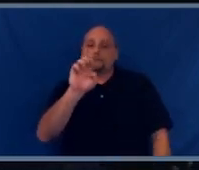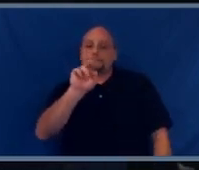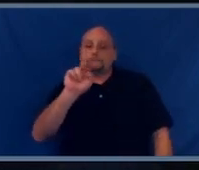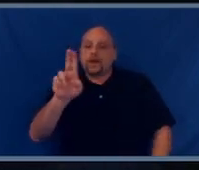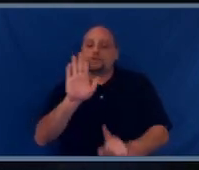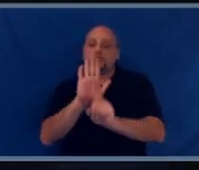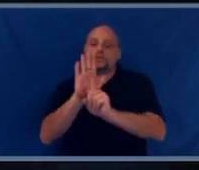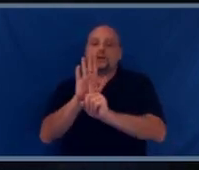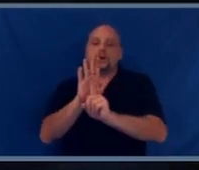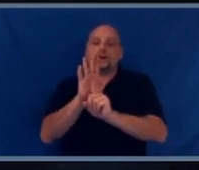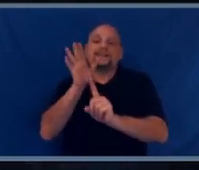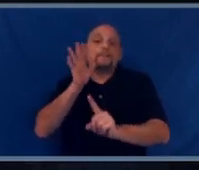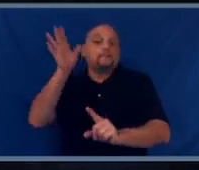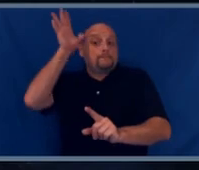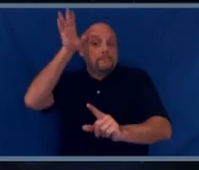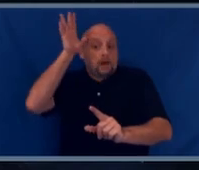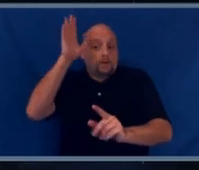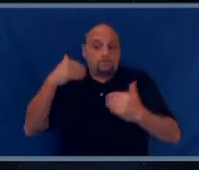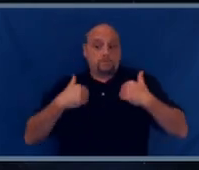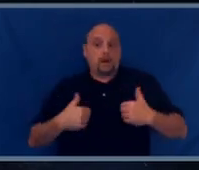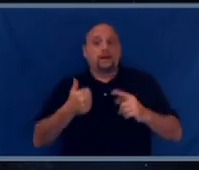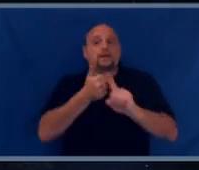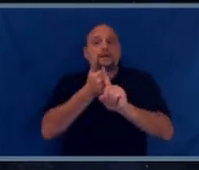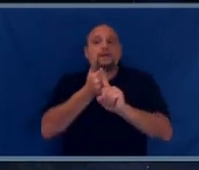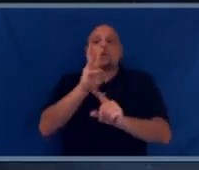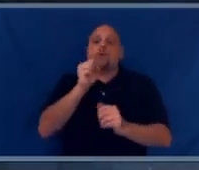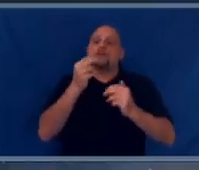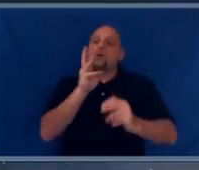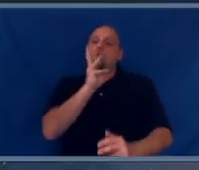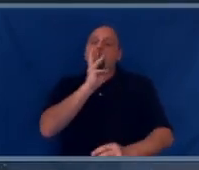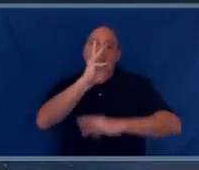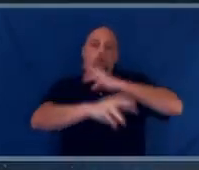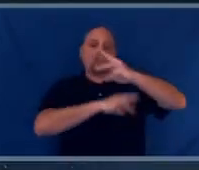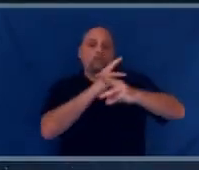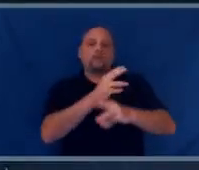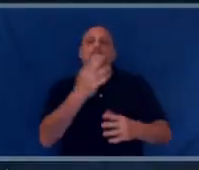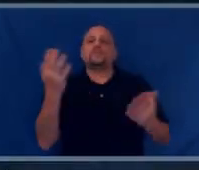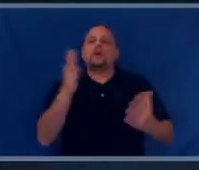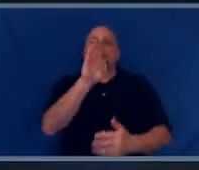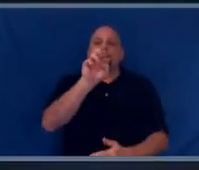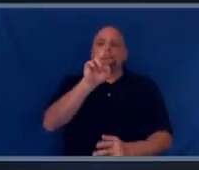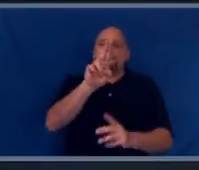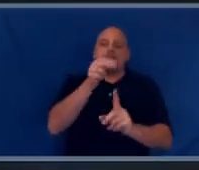SO THEN IT WAS A RUBBLE PILED ASTEROID, AND WE THINK IT